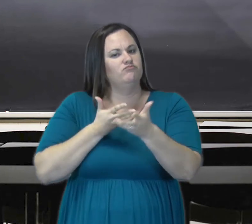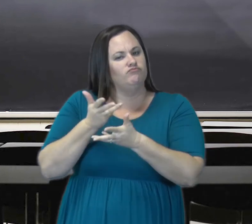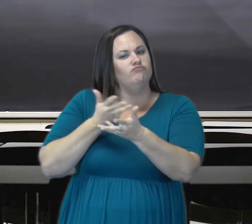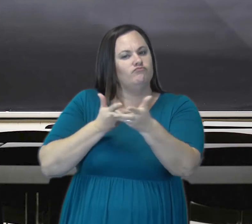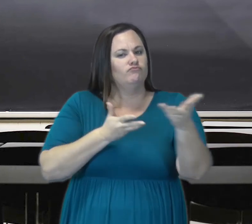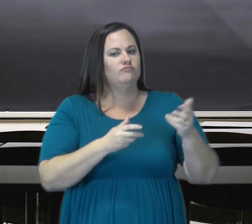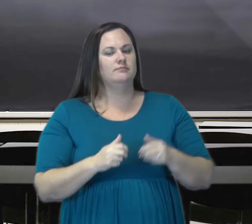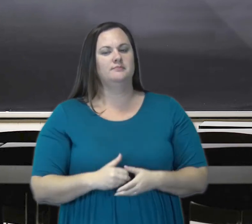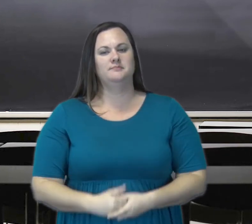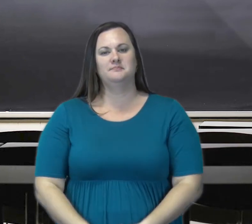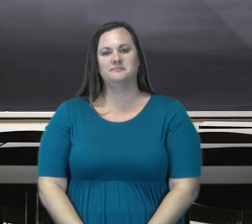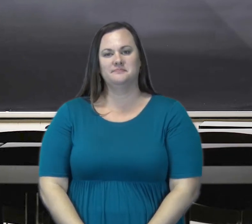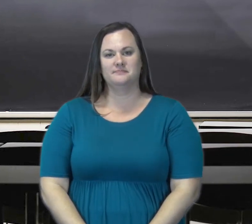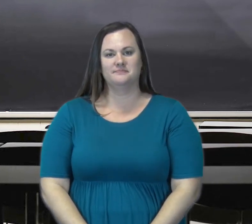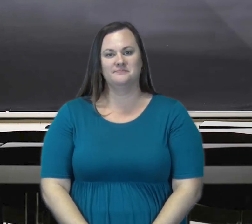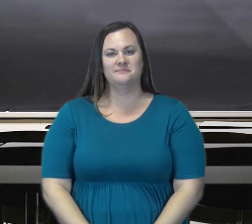comes to the rules of social interactions